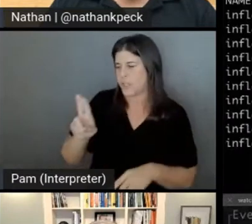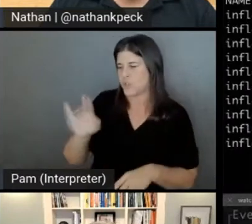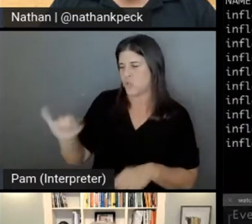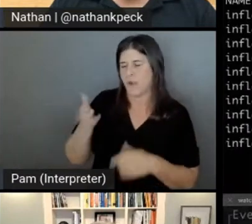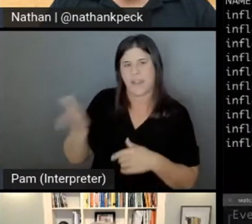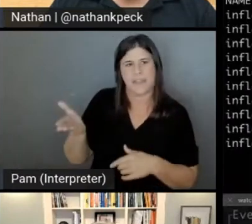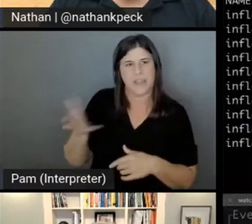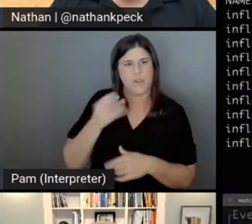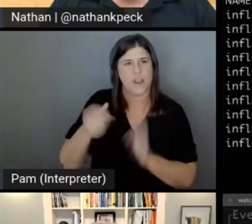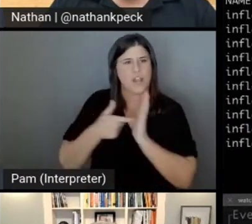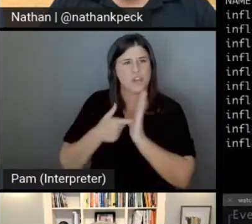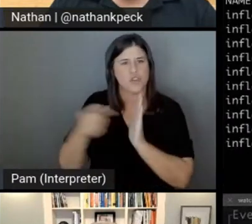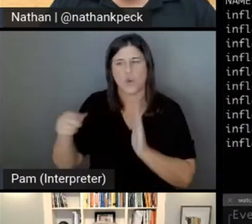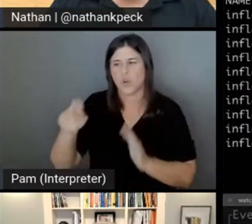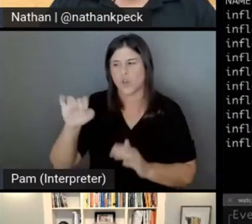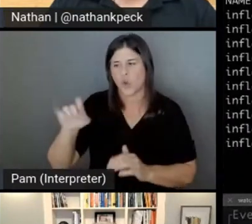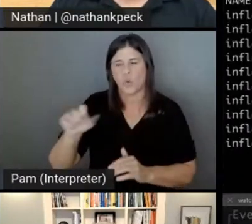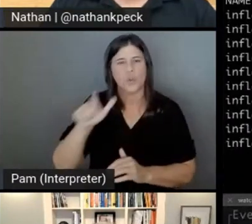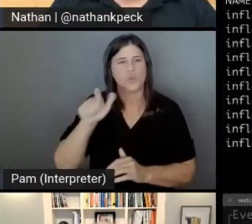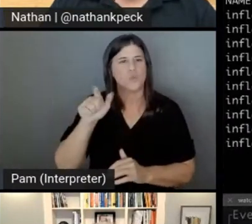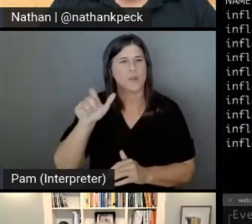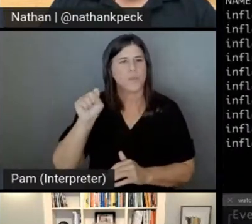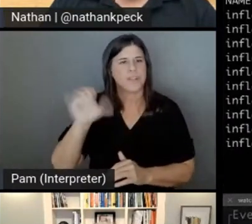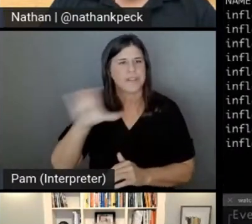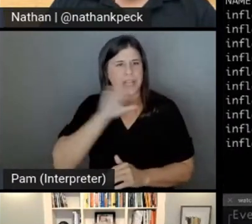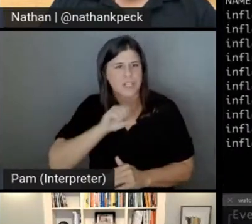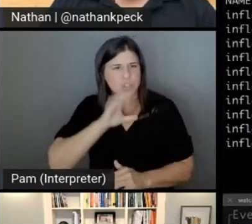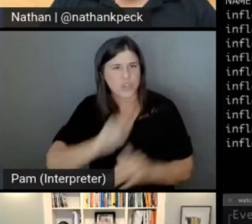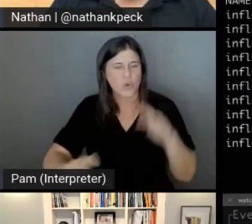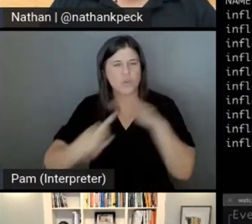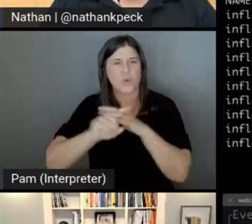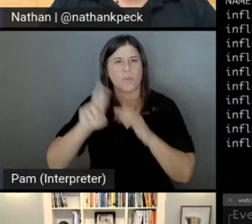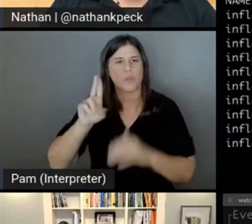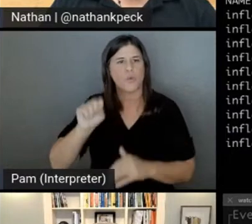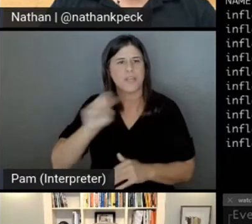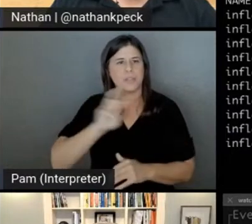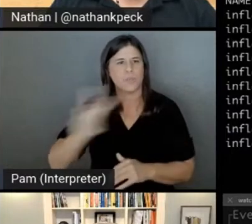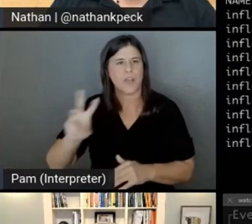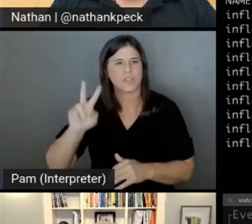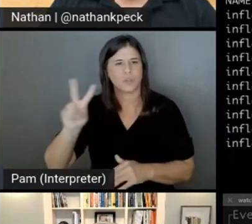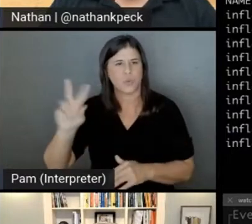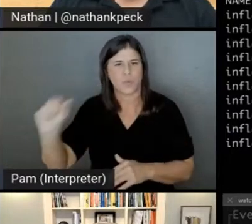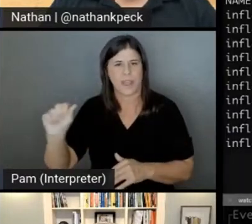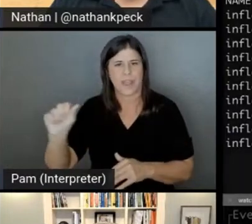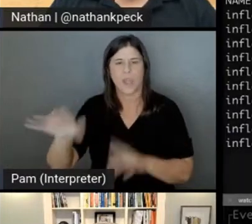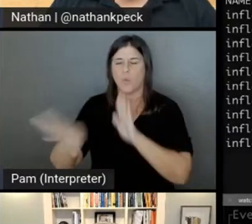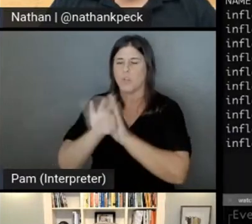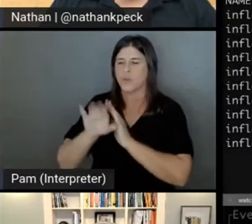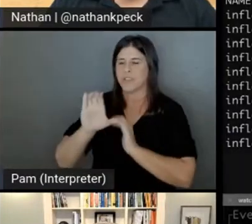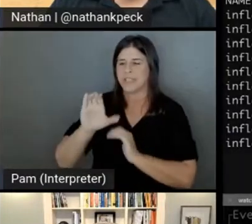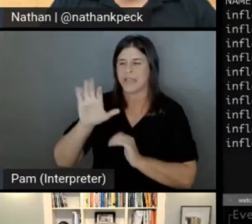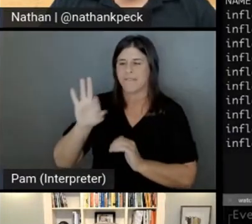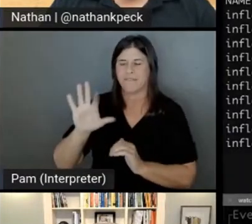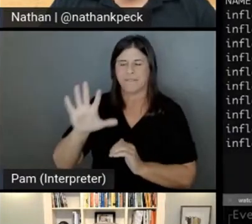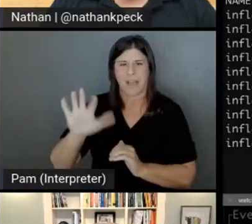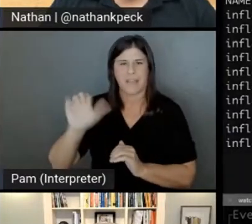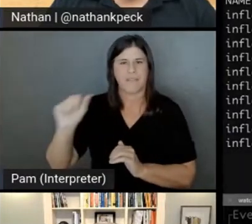This nodes is 21 seconds old, it's coming up in US-West-2a, we chose a C5a.4xlarge and that instance type is large enough